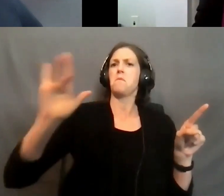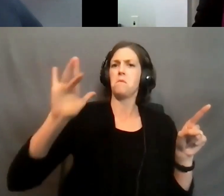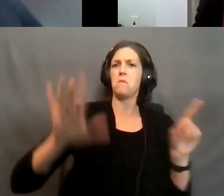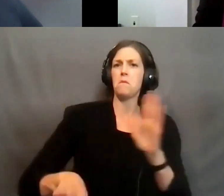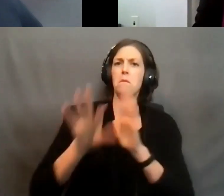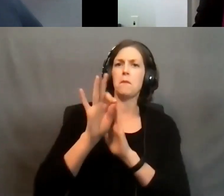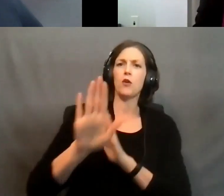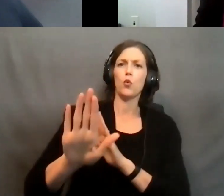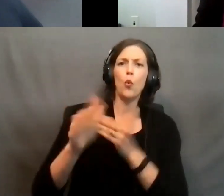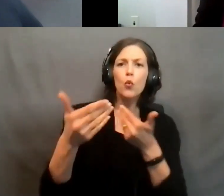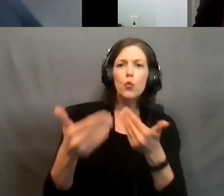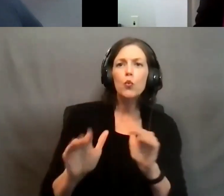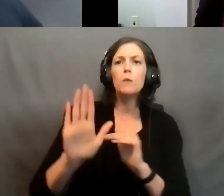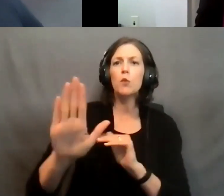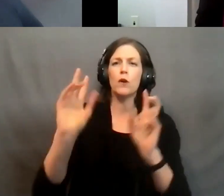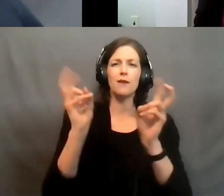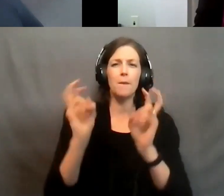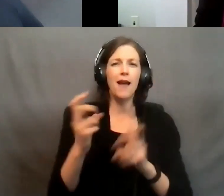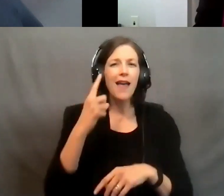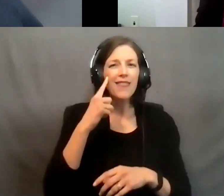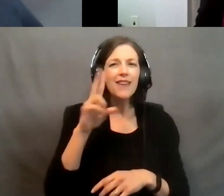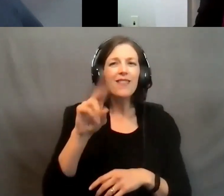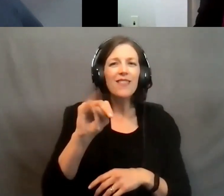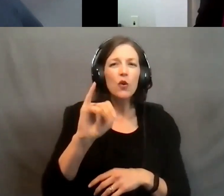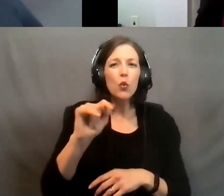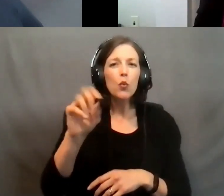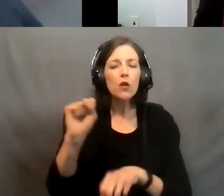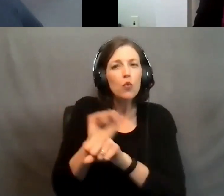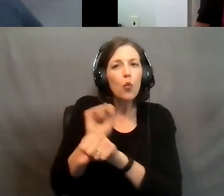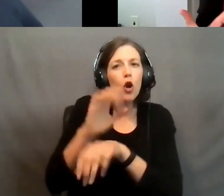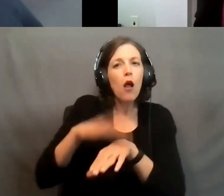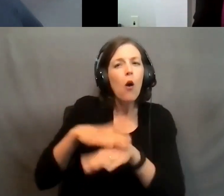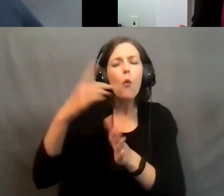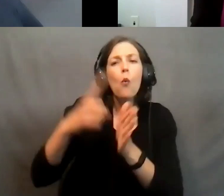that's what our units are talking about. The one have table topics